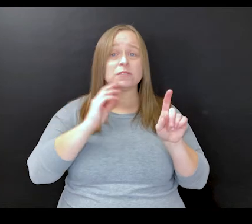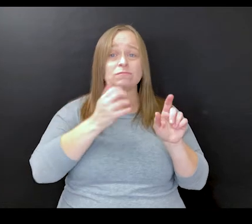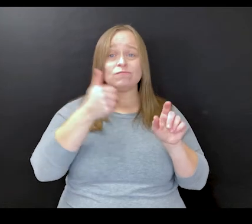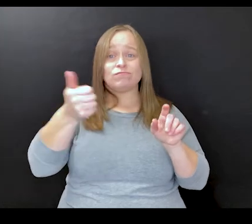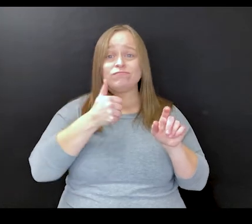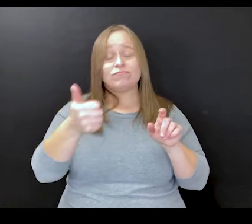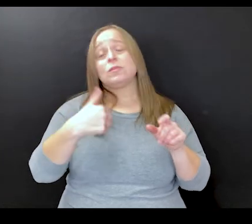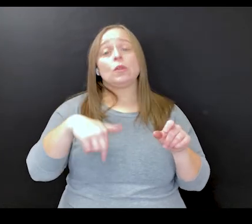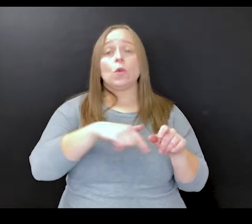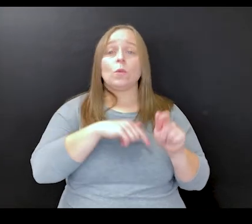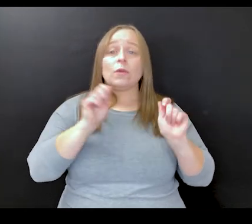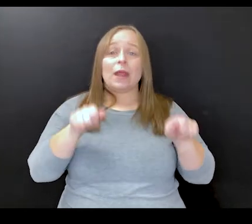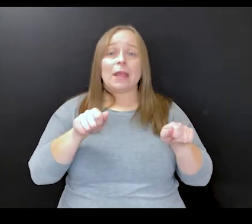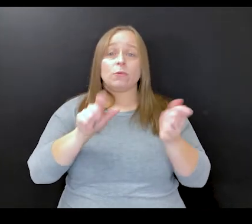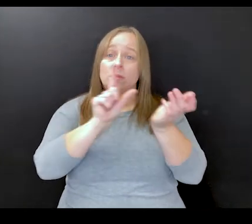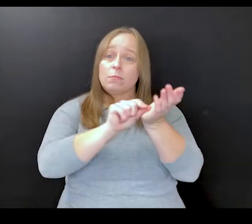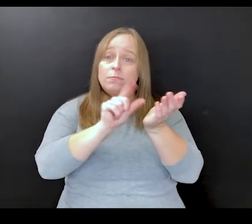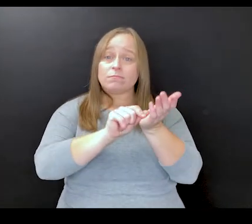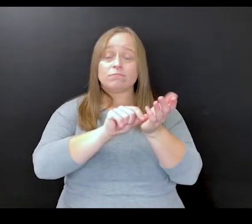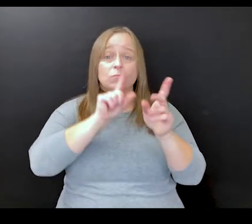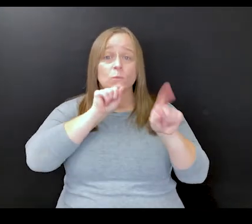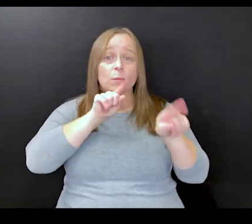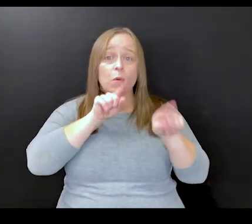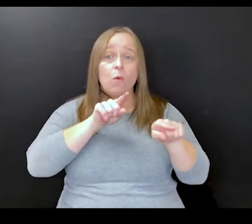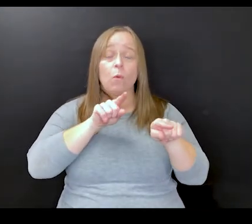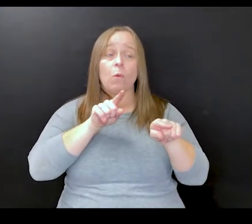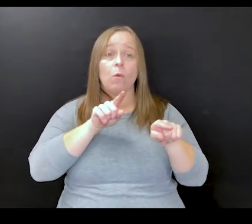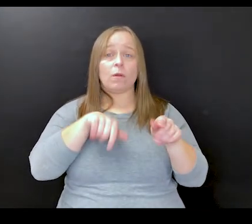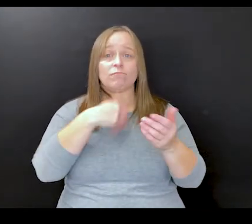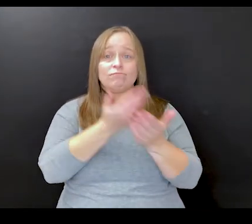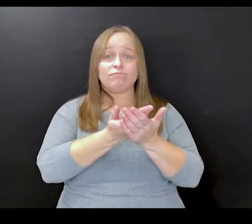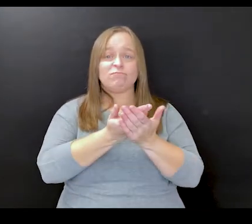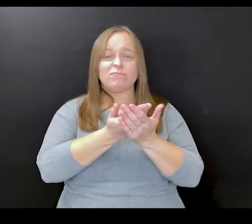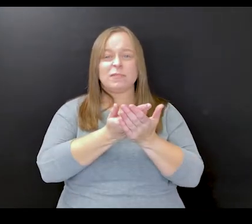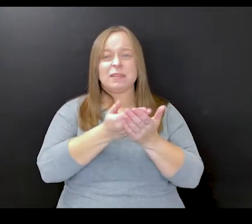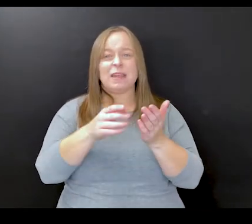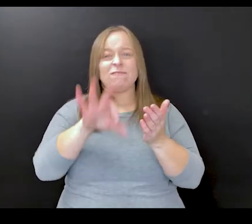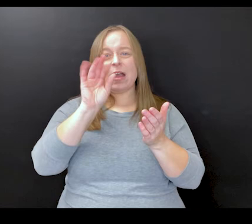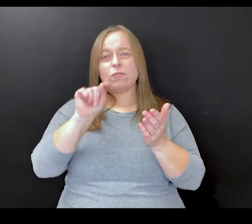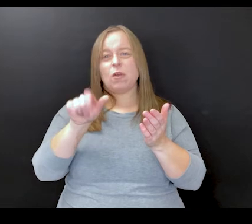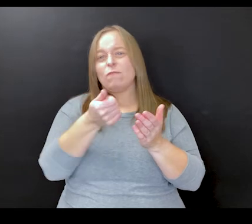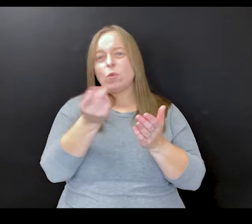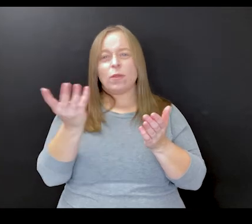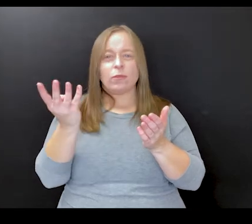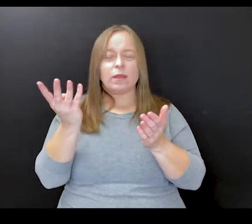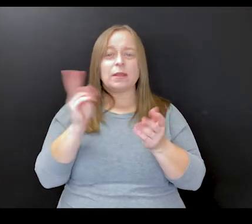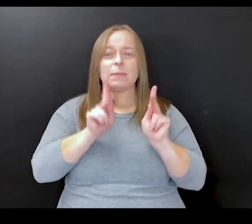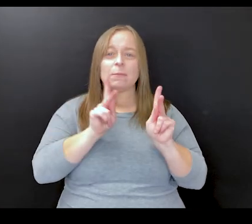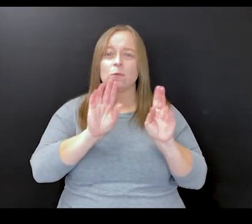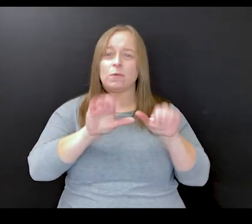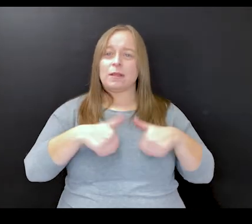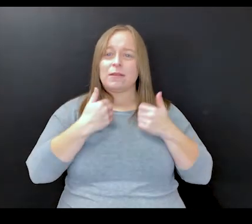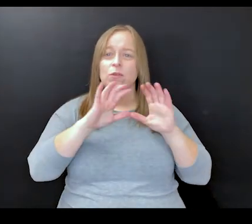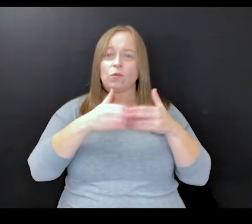So we were able to publish this report that found them among other things that people living in these group homes